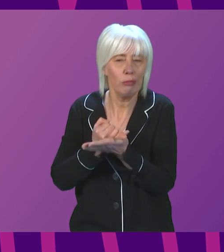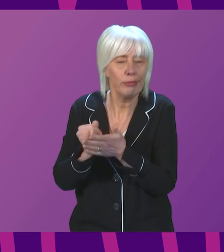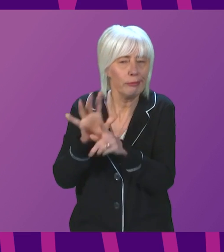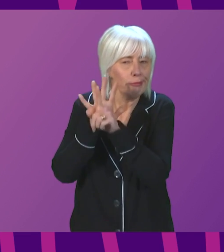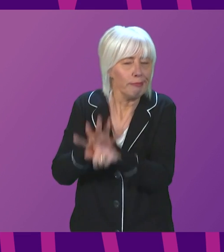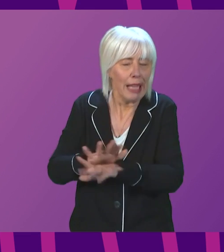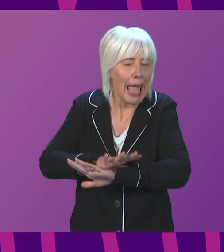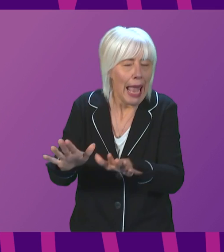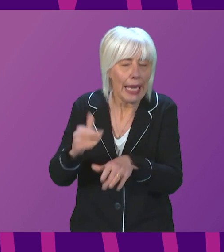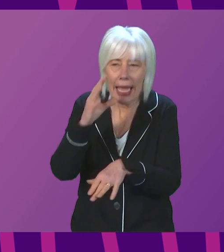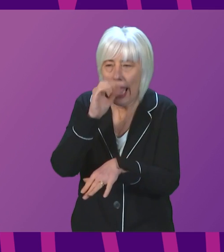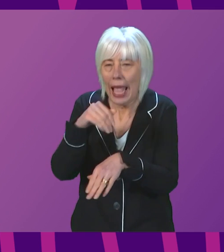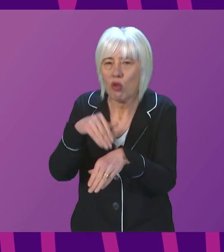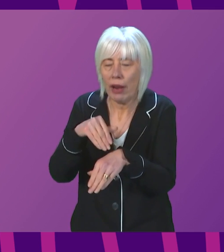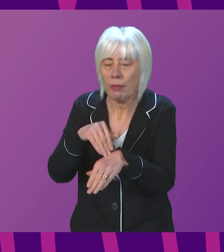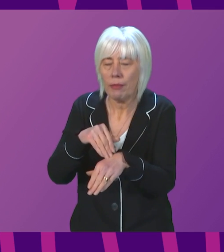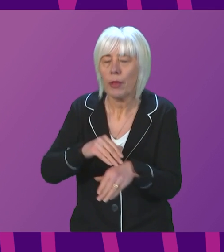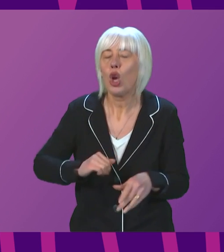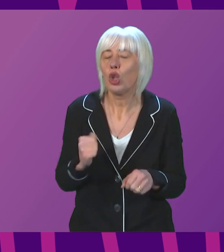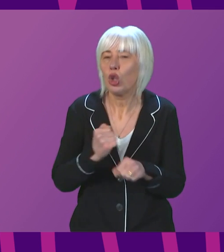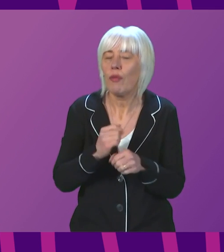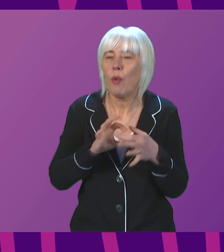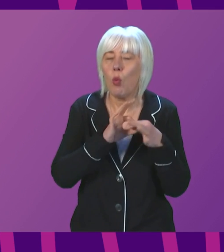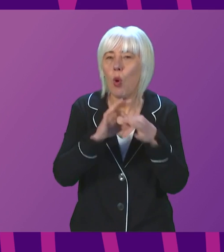Later this year, the Scottish Government will work with partners to publish a new hate crime